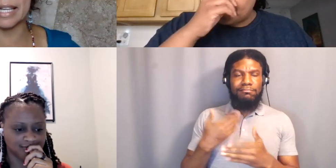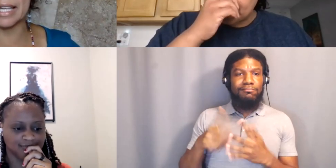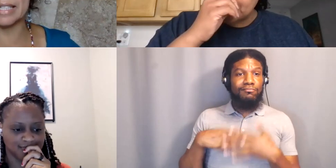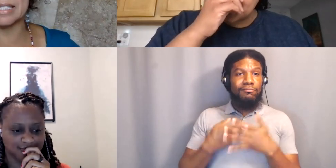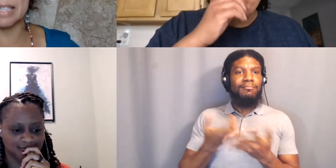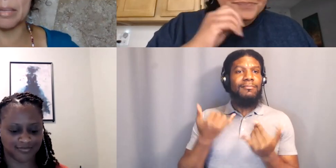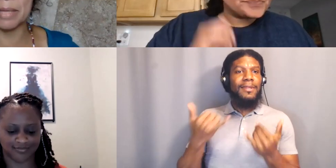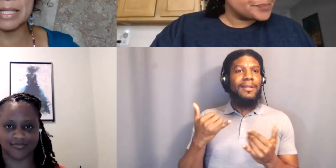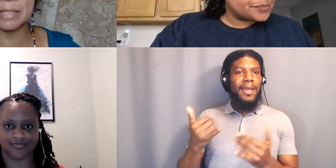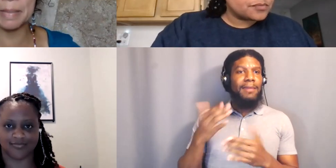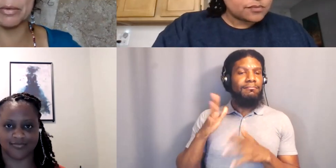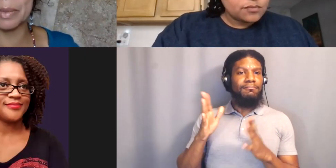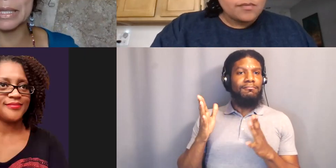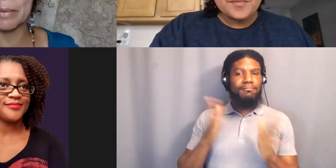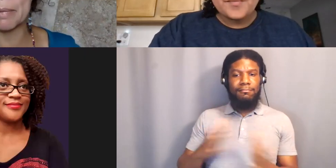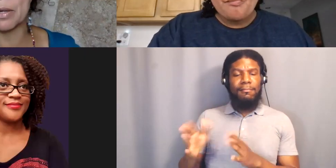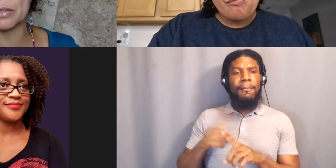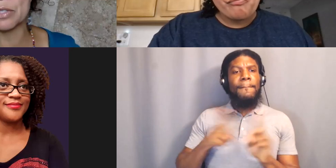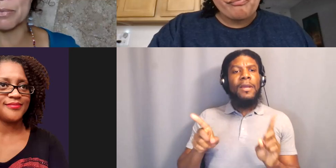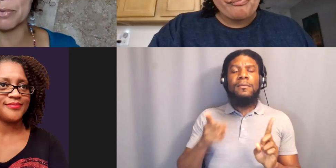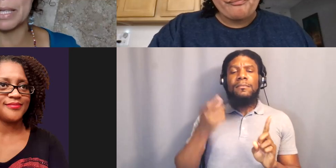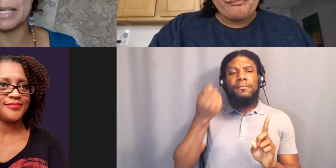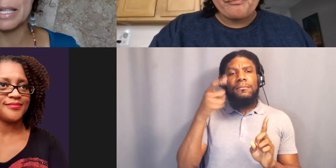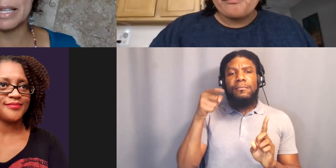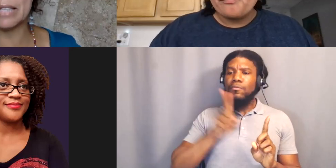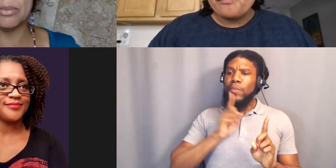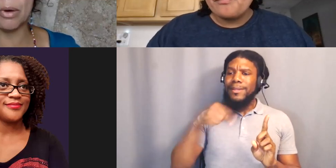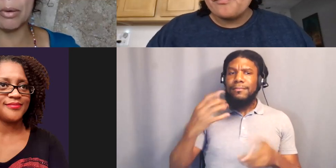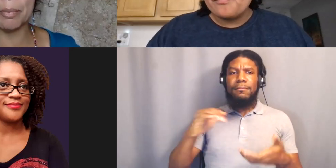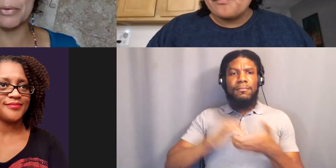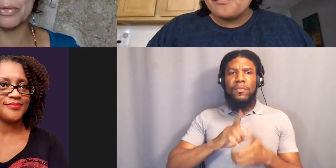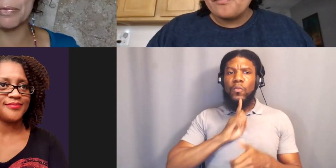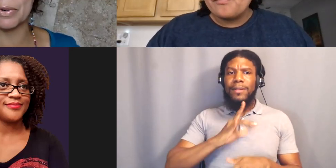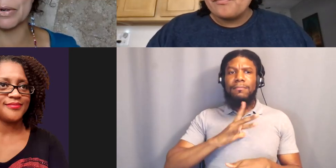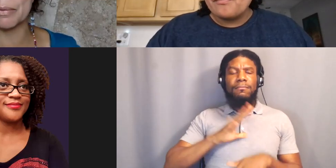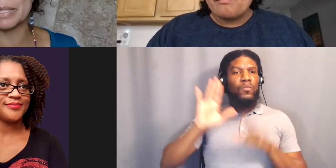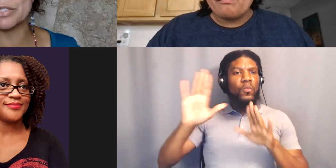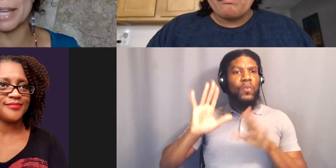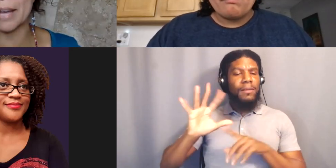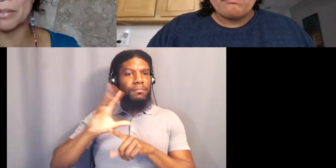And this has been a really great partnership for me. Thank you all, both for reaching out